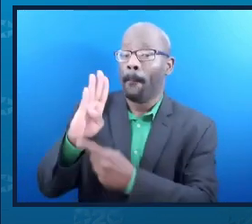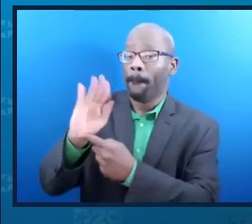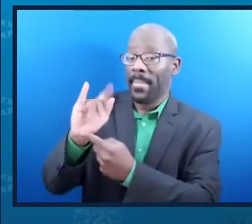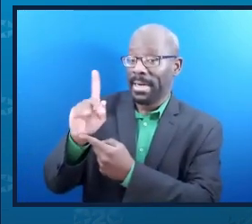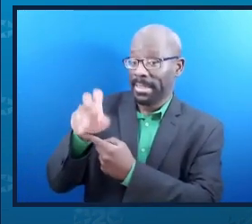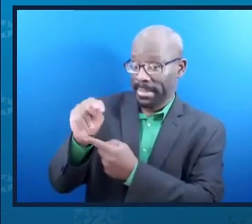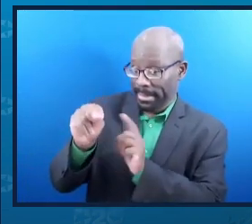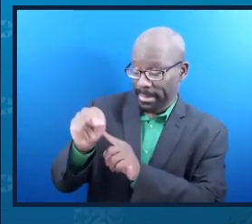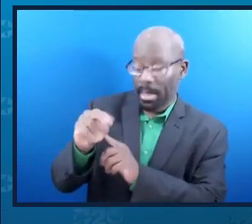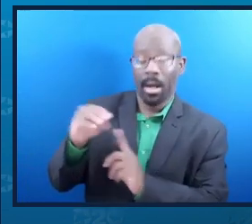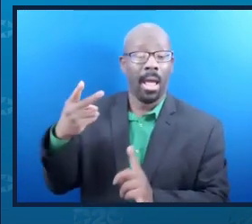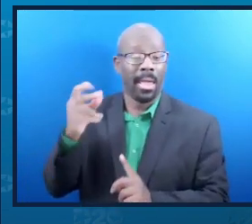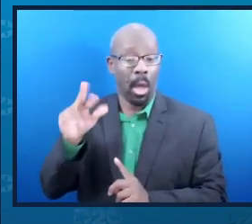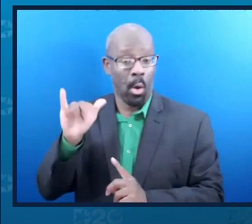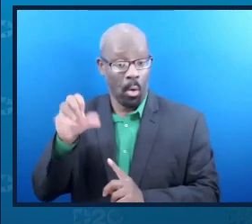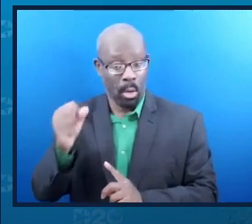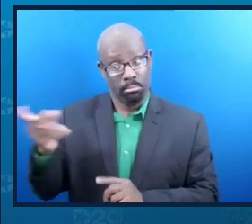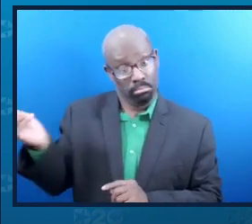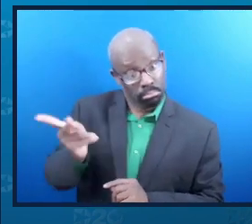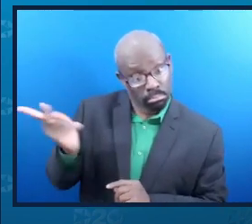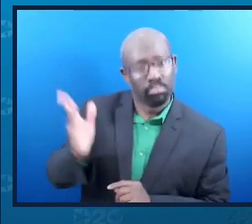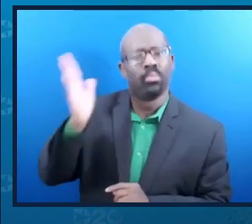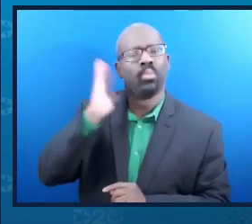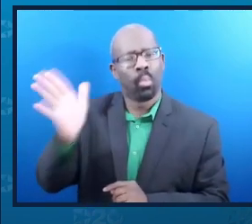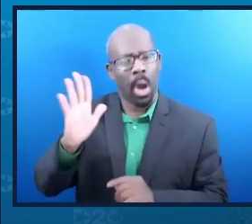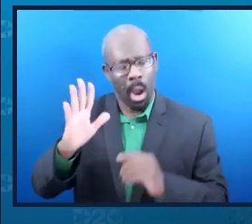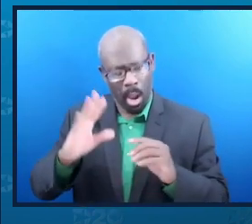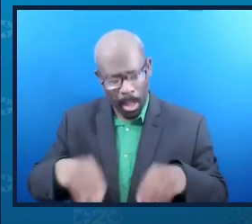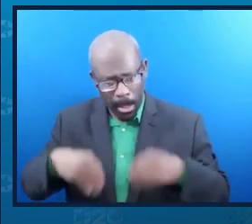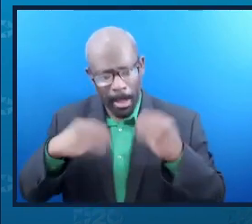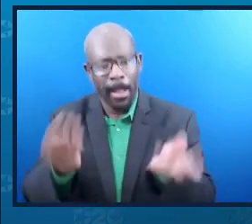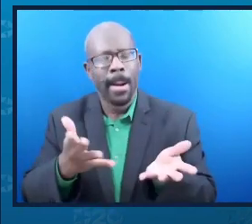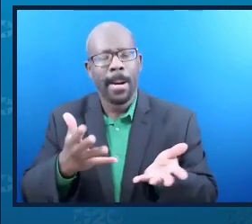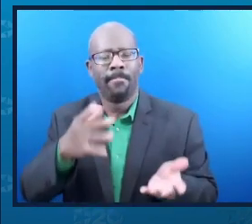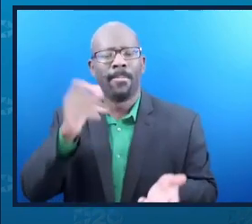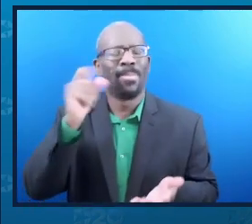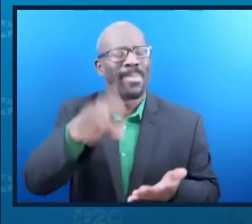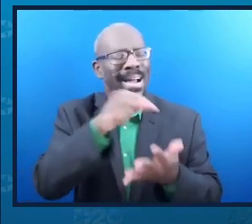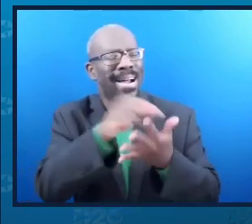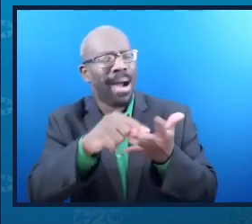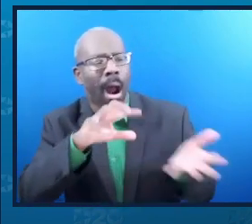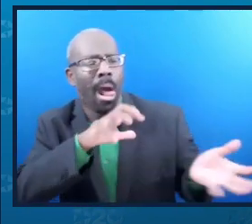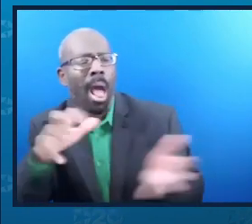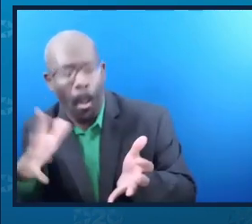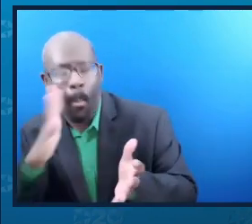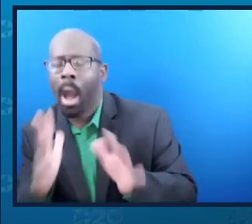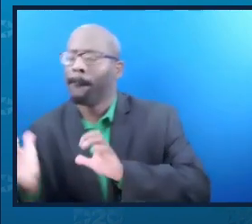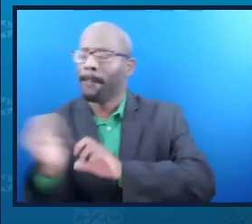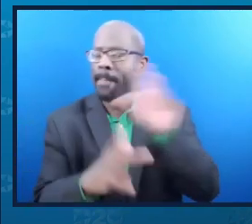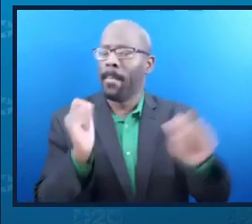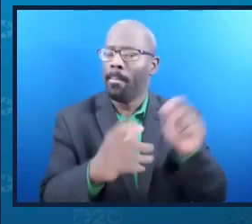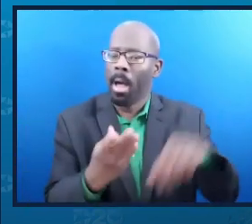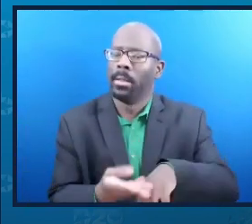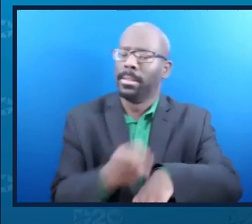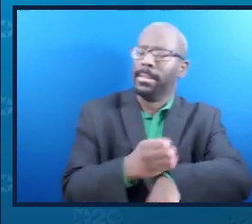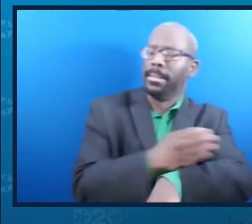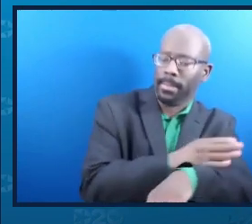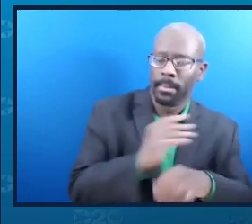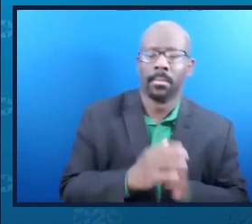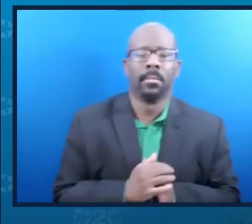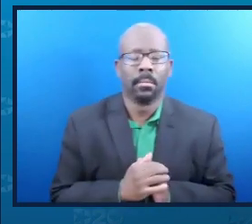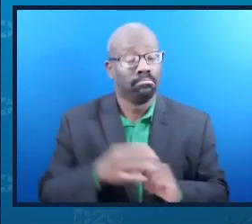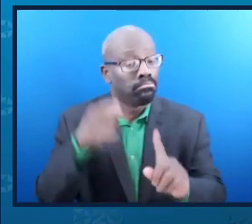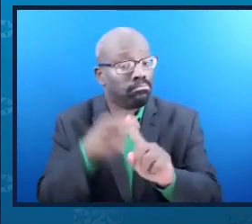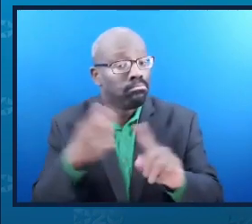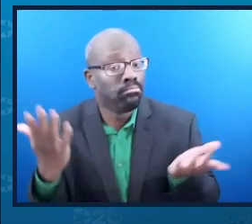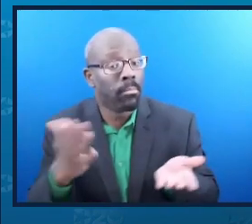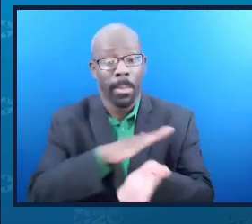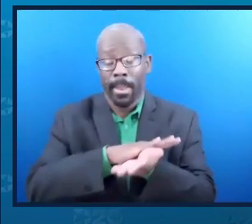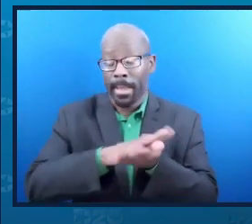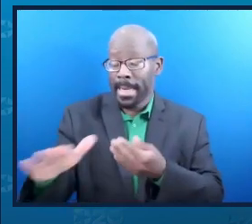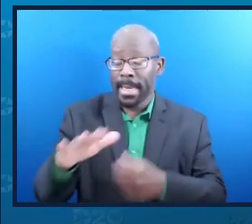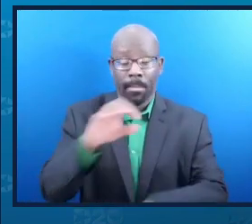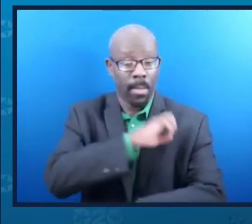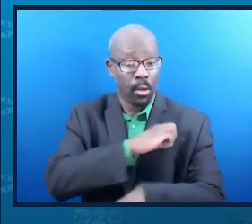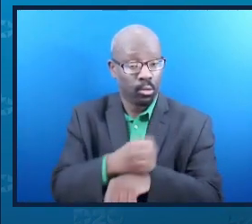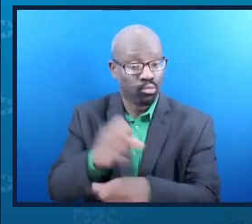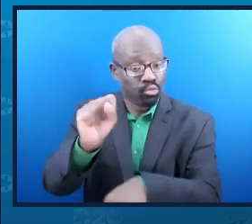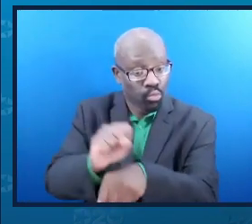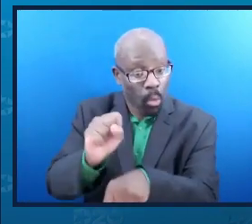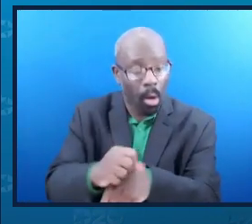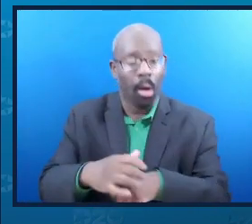AND THEIR SAFETY.